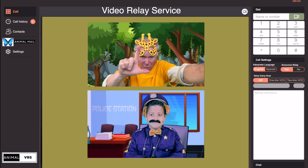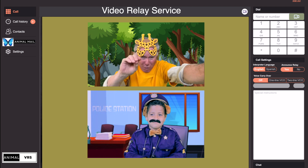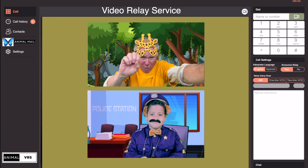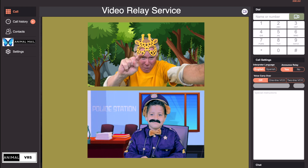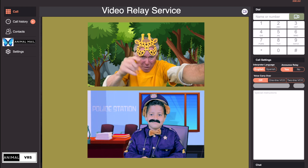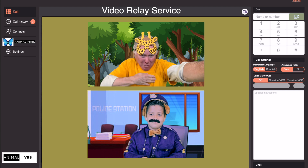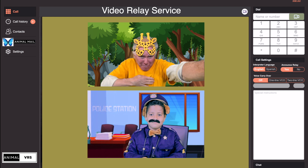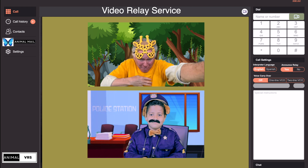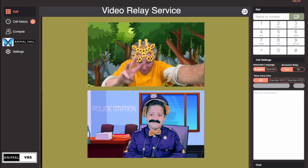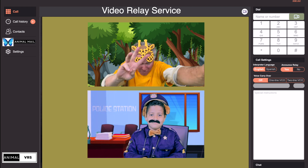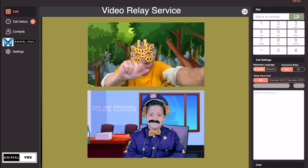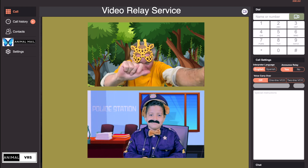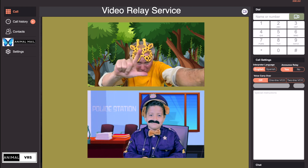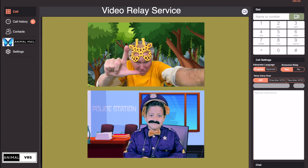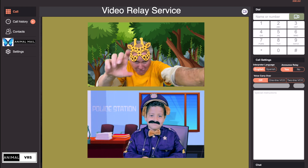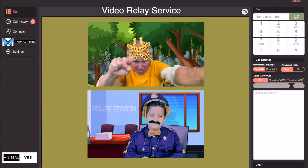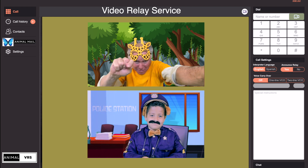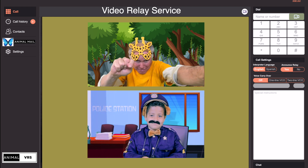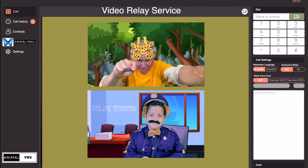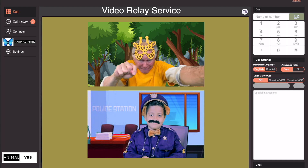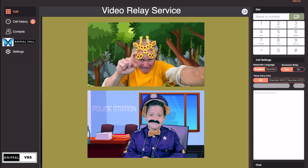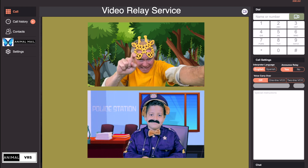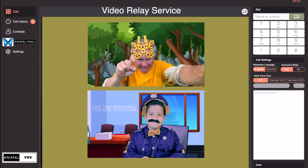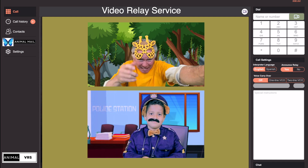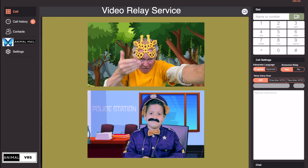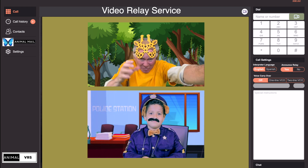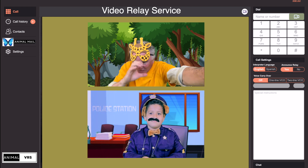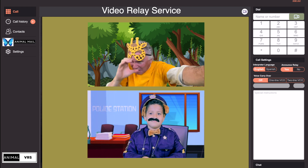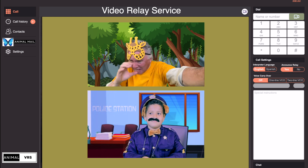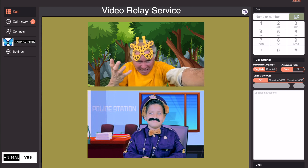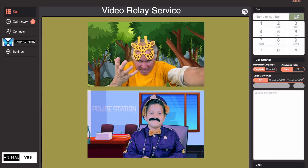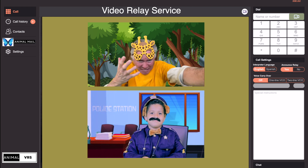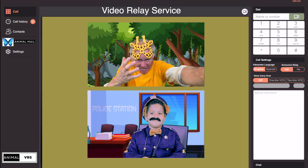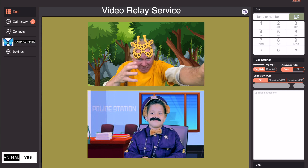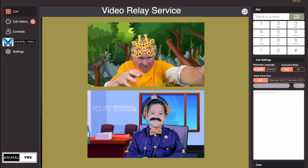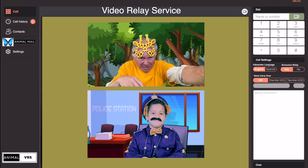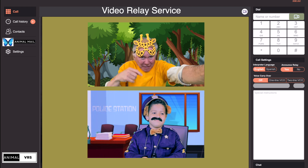I lost my wallet. I need help looking for it.